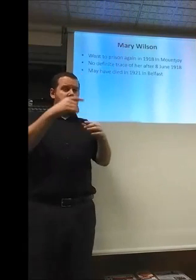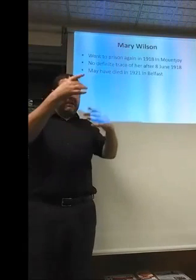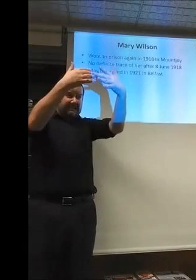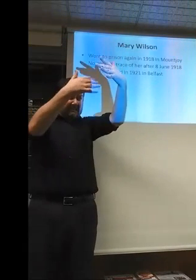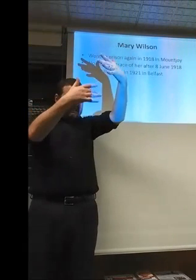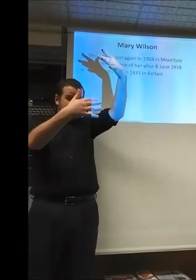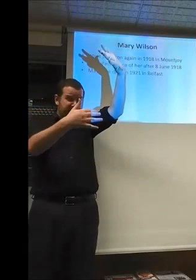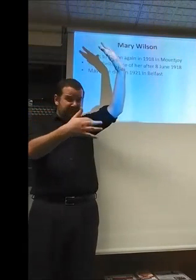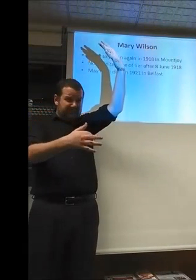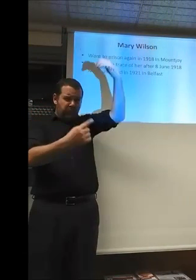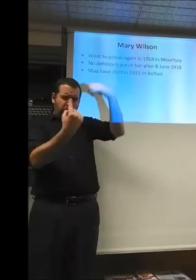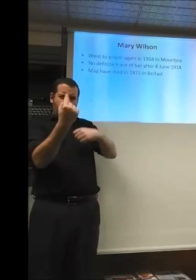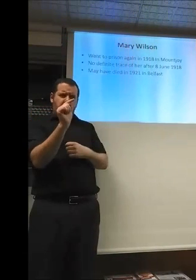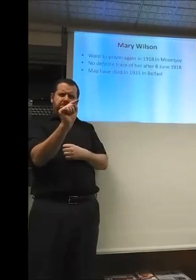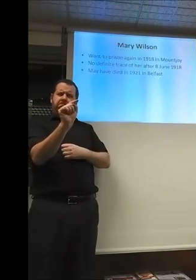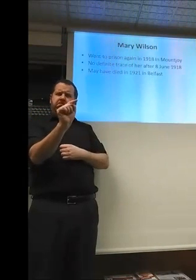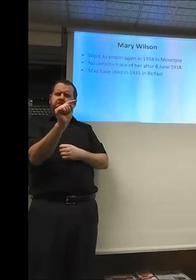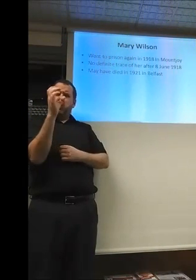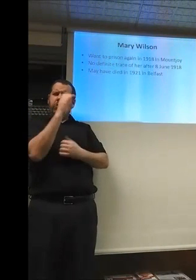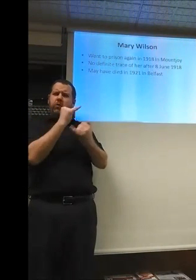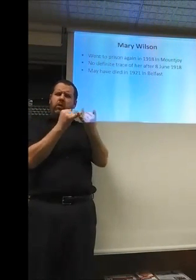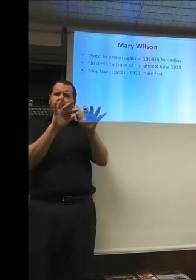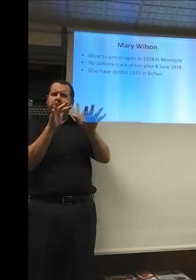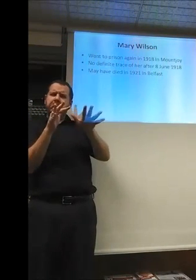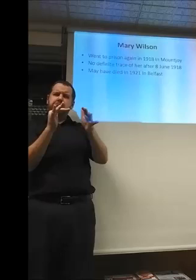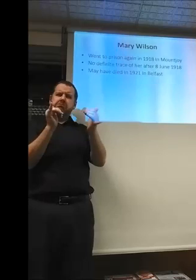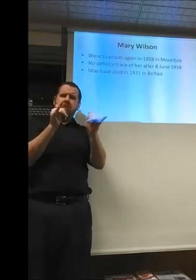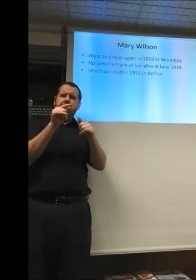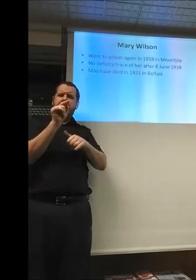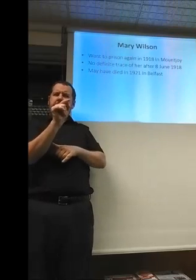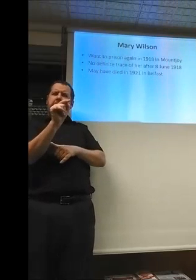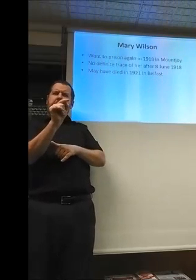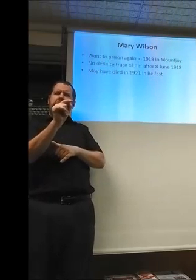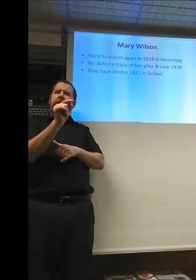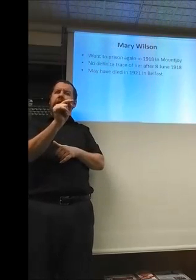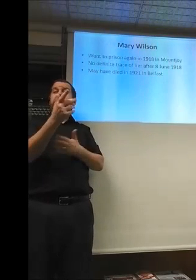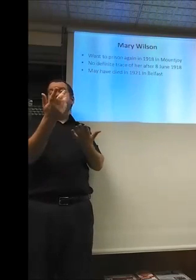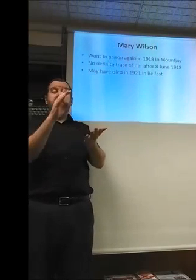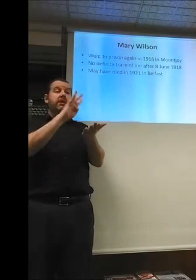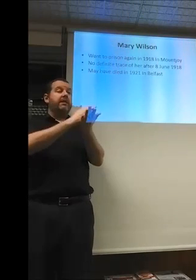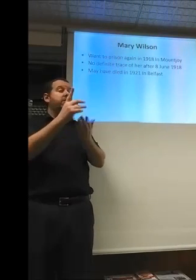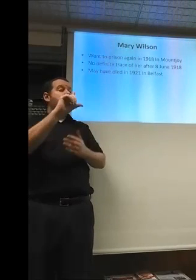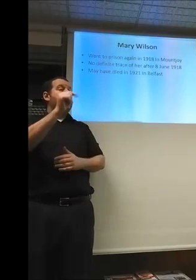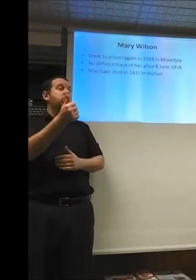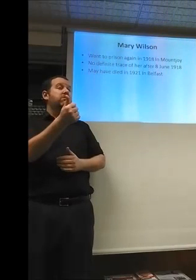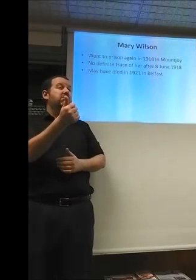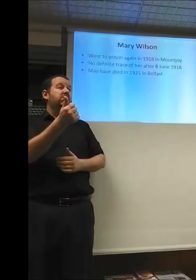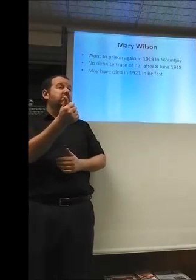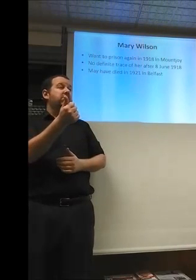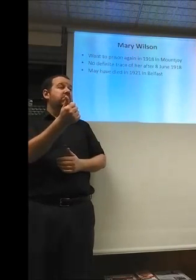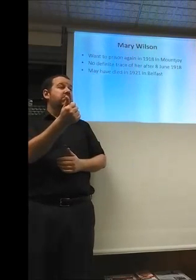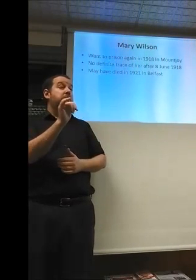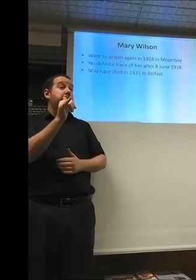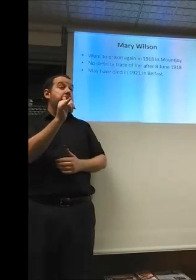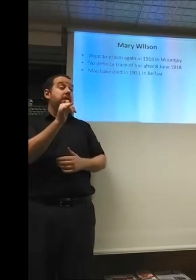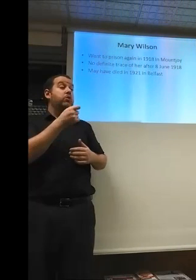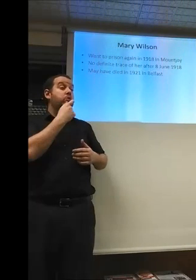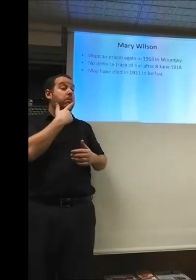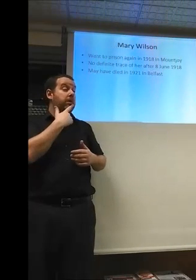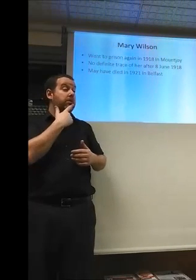children but they’ve gone through different.. I’ve tried to find out why but I do have some information and I can’t actually remember right now but all the information is in the computer, how did you know that was the particular gravestone? I looked up Johanna Clarke on the internet, I saw there was a link that she died in 1954 and there was a number, I didn’t know you could find out that way.. so there’s the husband and wife so she had hearing children but I’m sure with two deaf parents they grew up with sign language, so maybe someone in the area or in Dublin or in the holy family